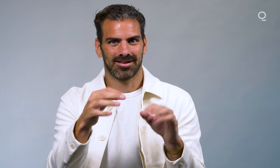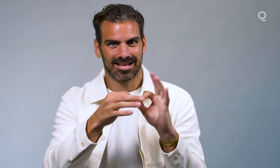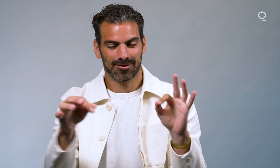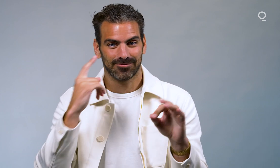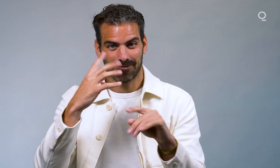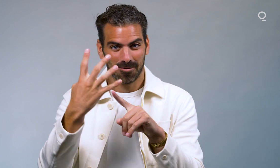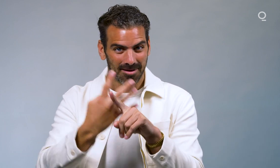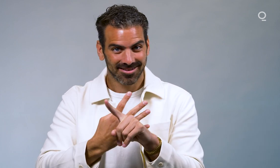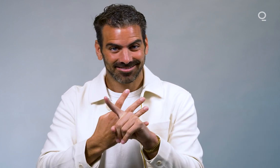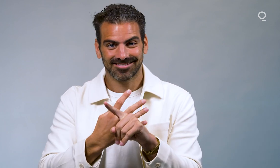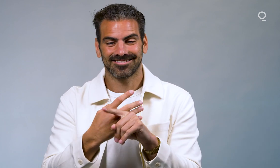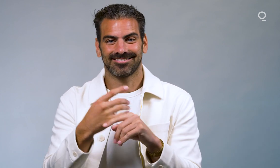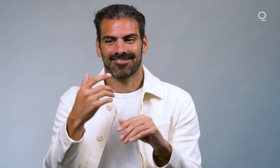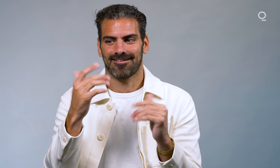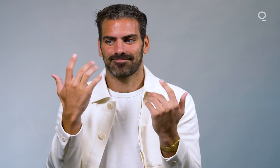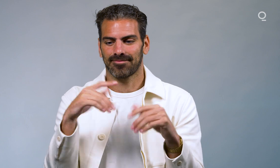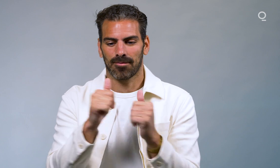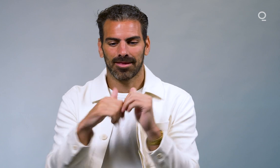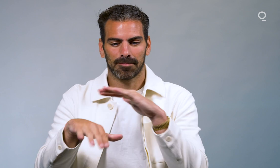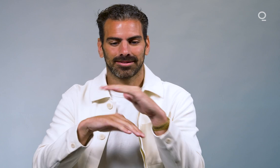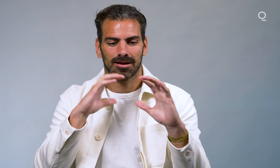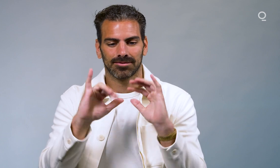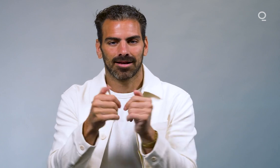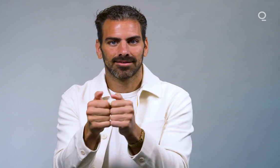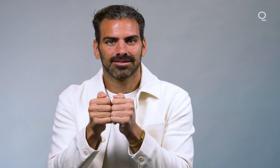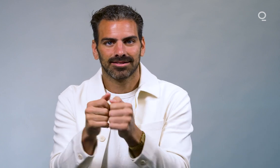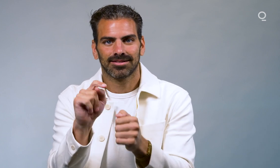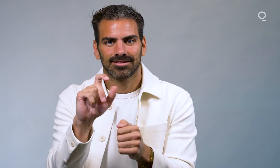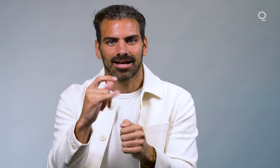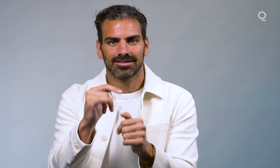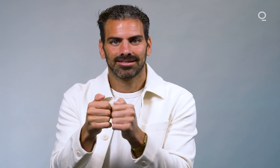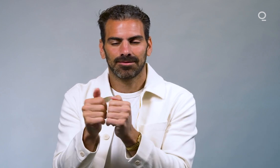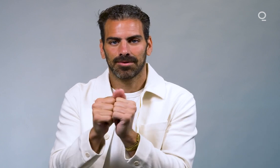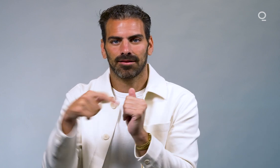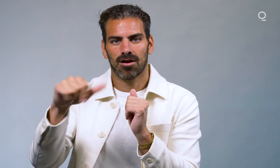you could only use, say spoken English for 10% of the time.